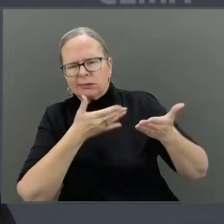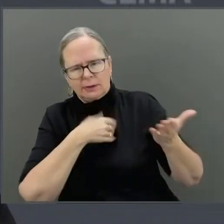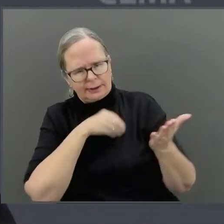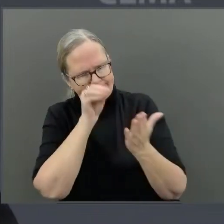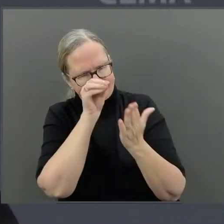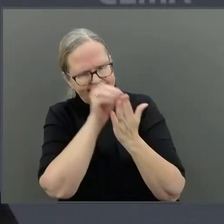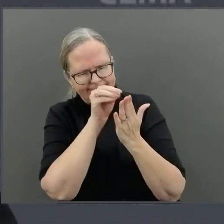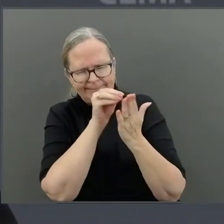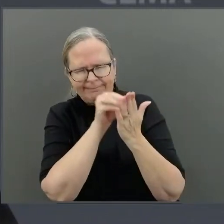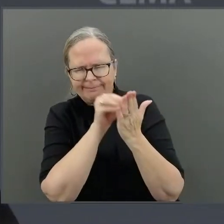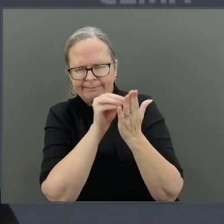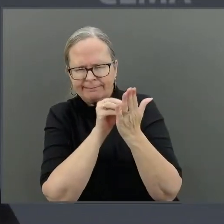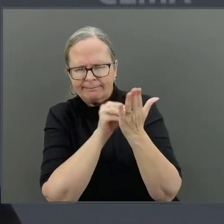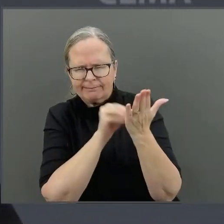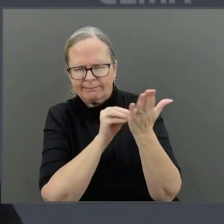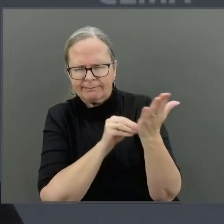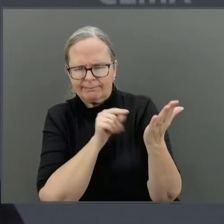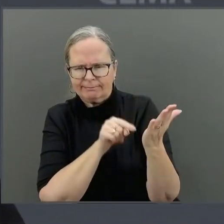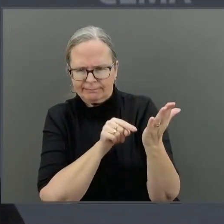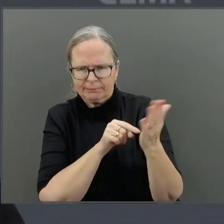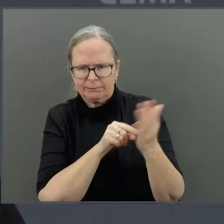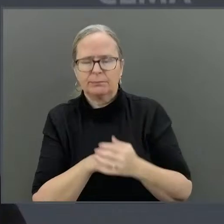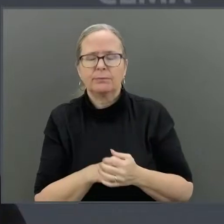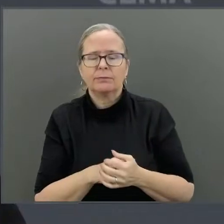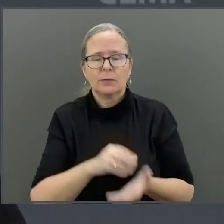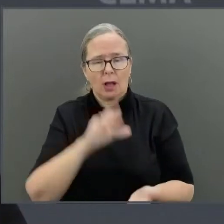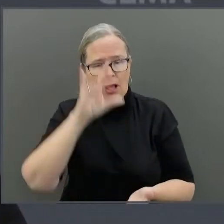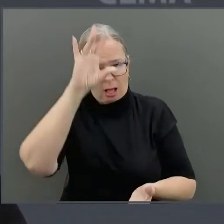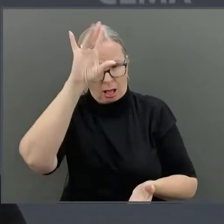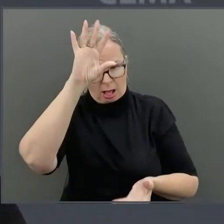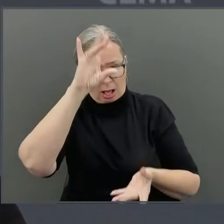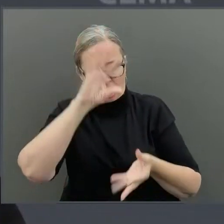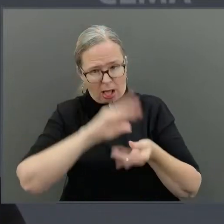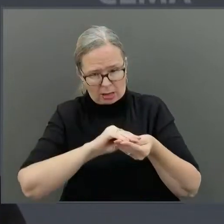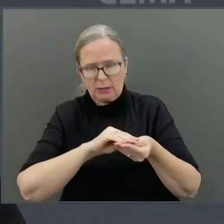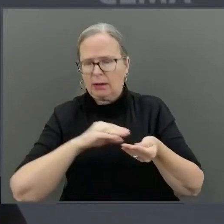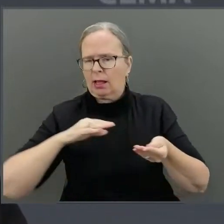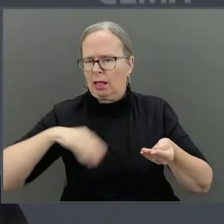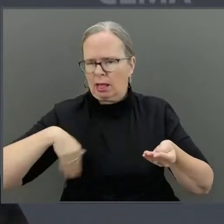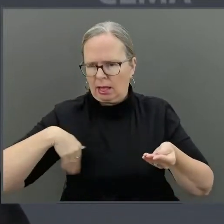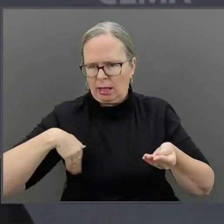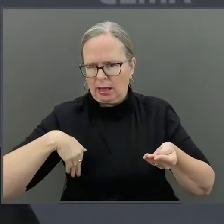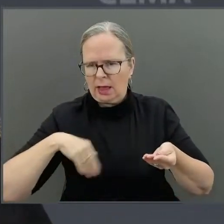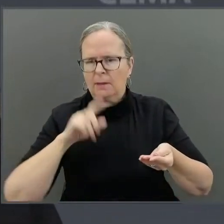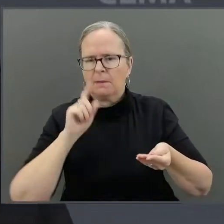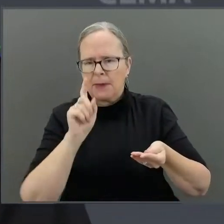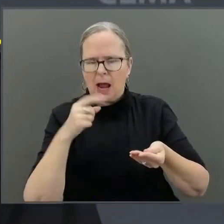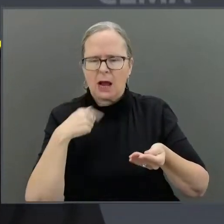the cost of this incident will be shared with you officers now I'll go into those statistics